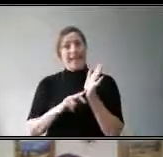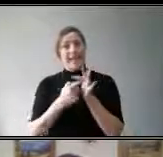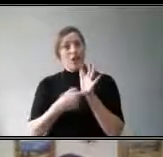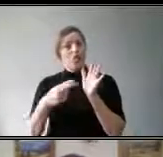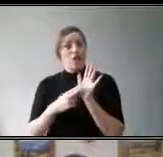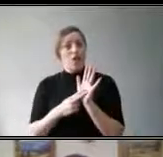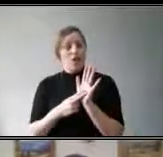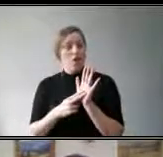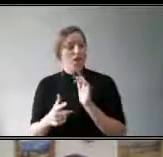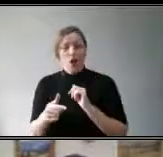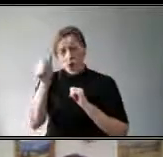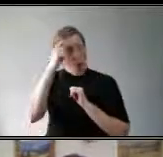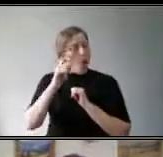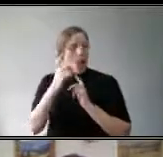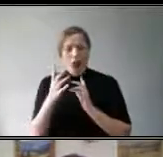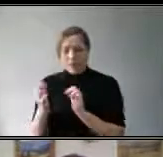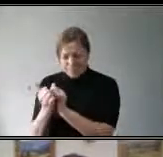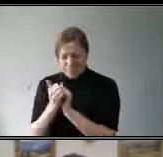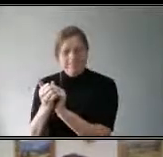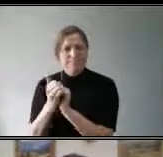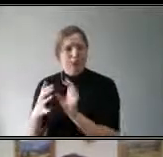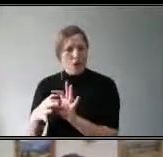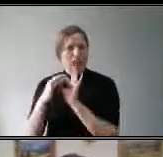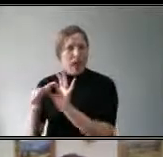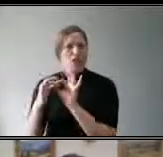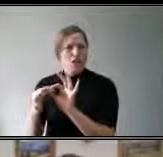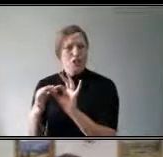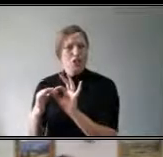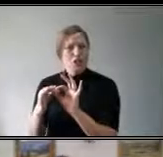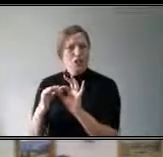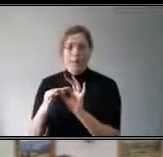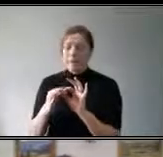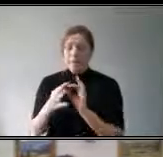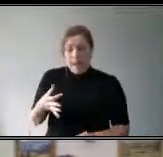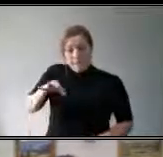happens um between both participants the host organization as well as the intern